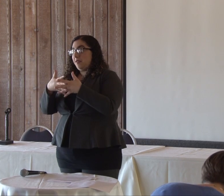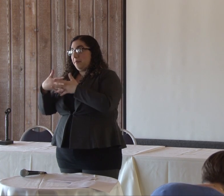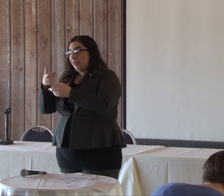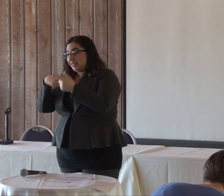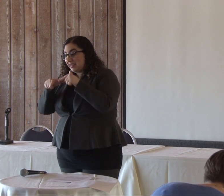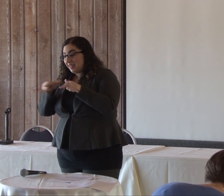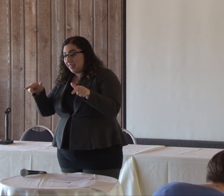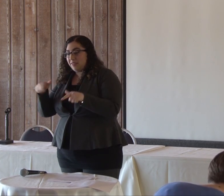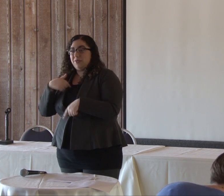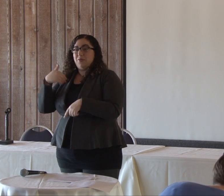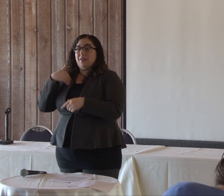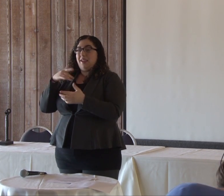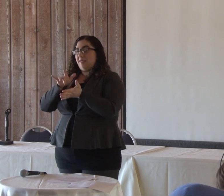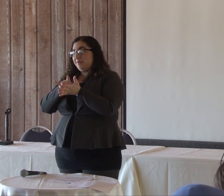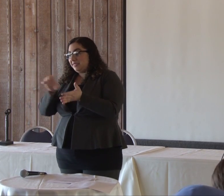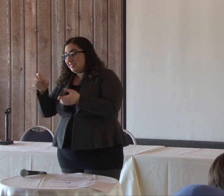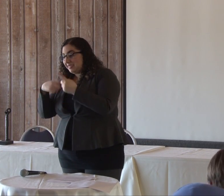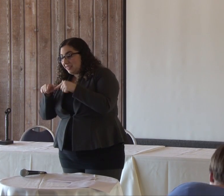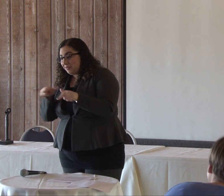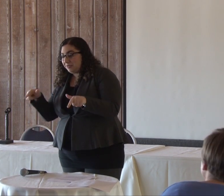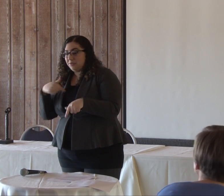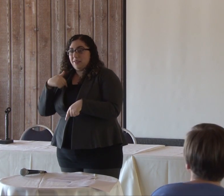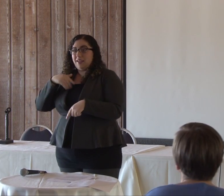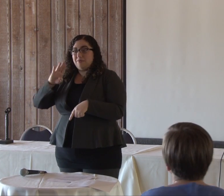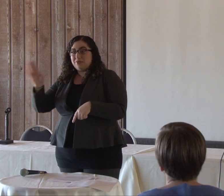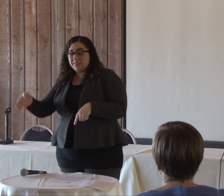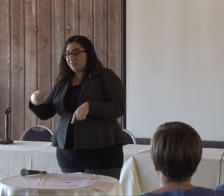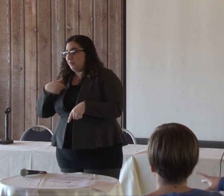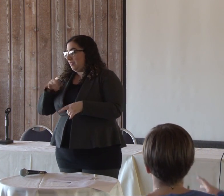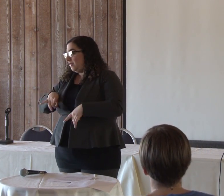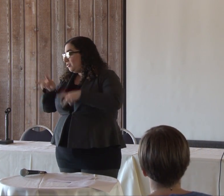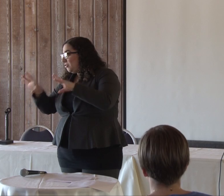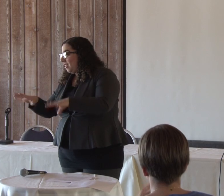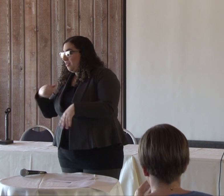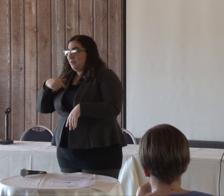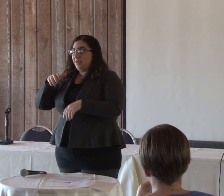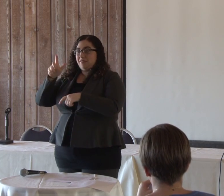And we have a variety of sign languages. We have American Sign Language,